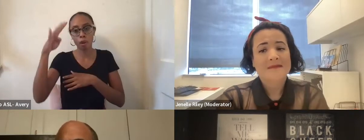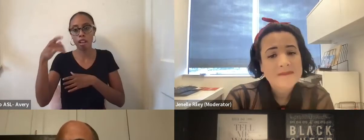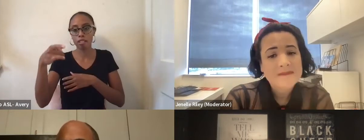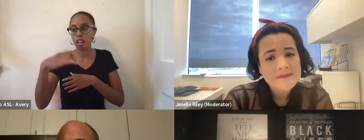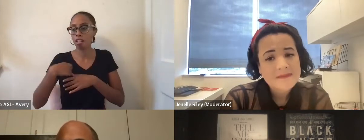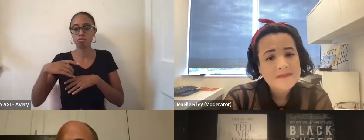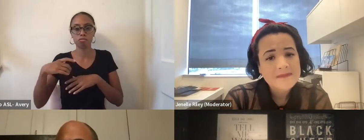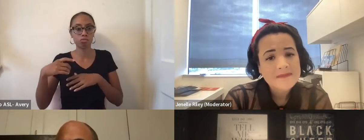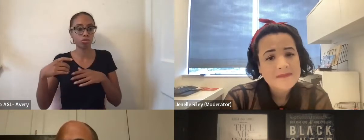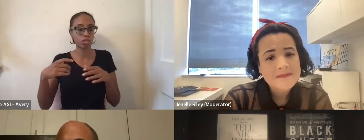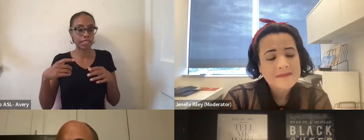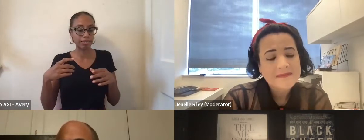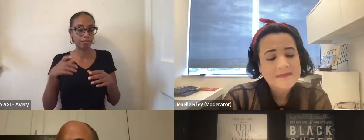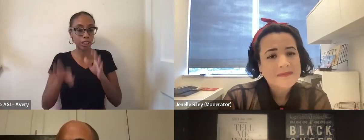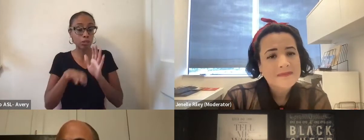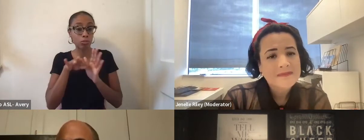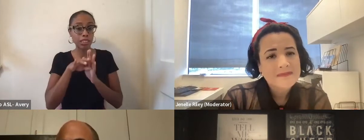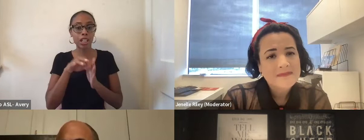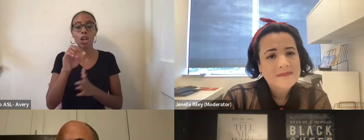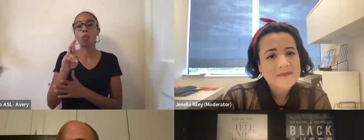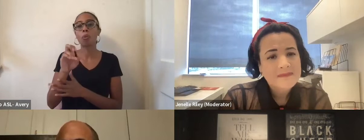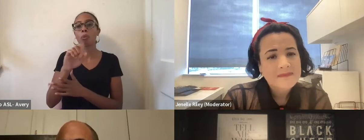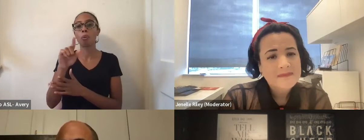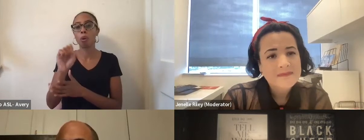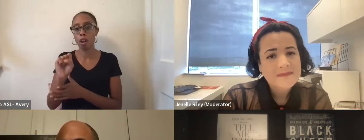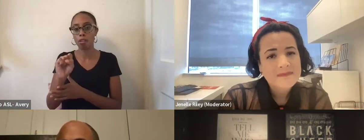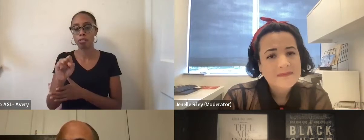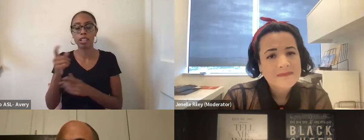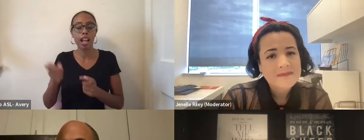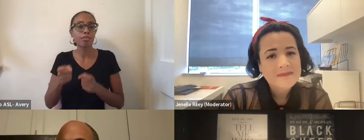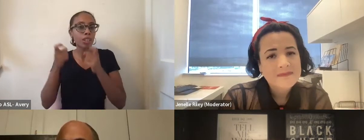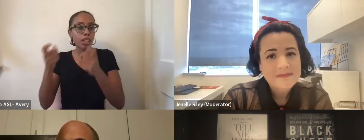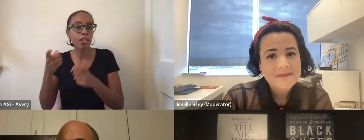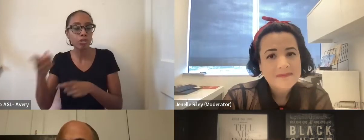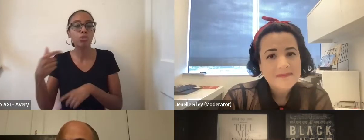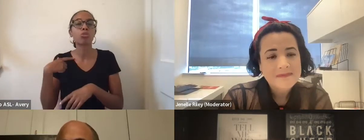incredible editors who then kind of wove this tapestry of a film together.